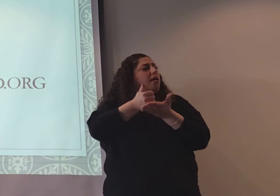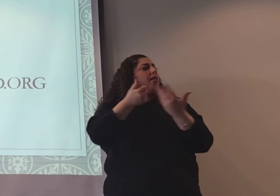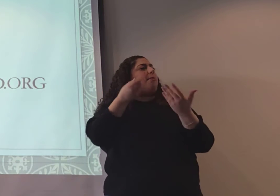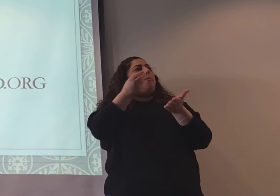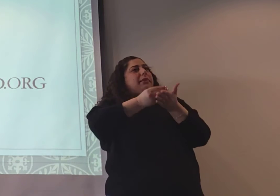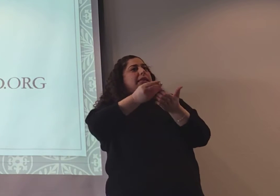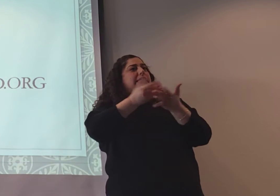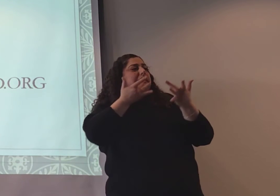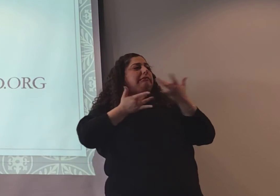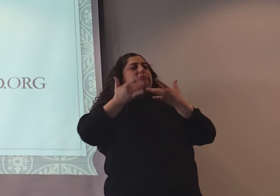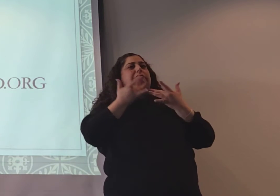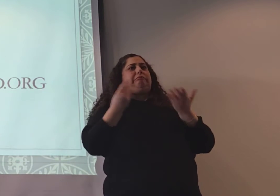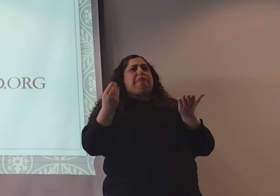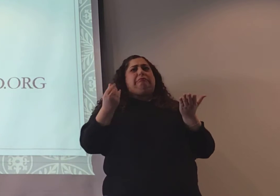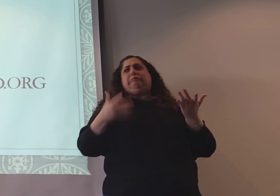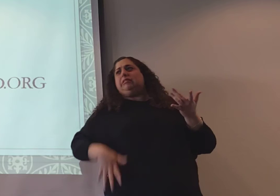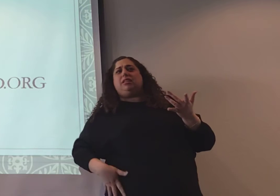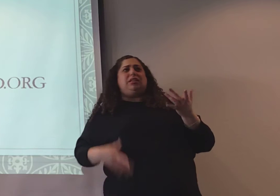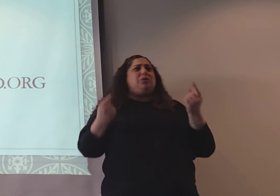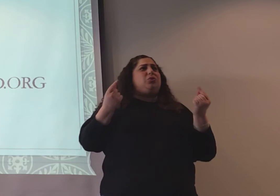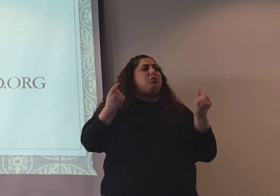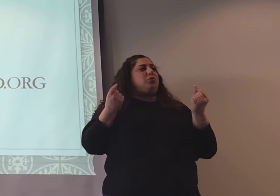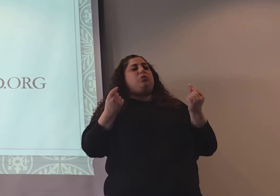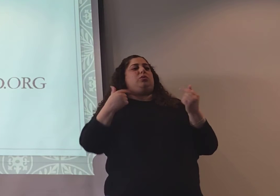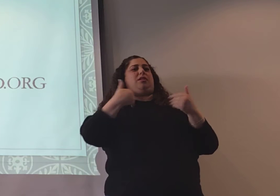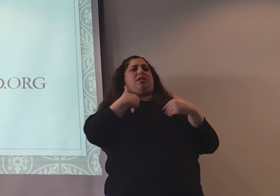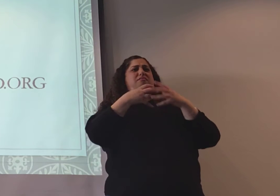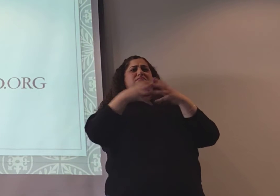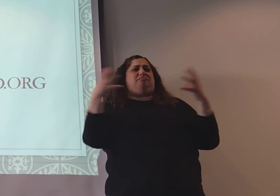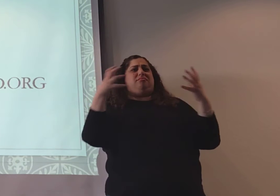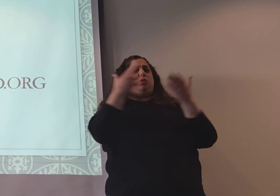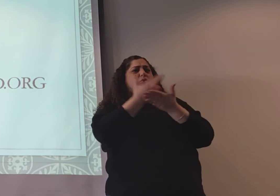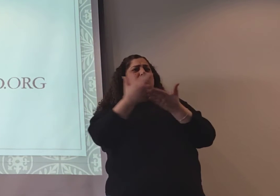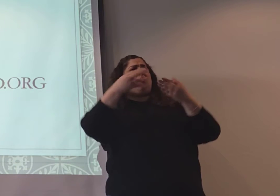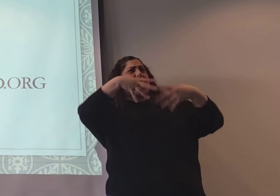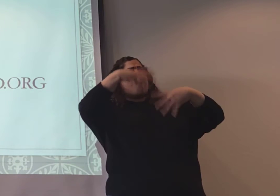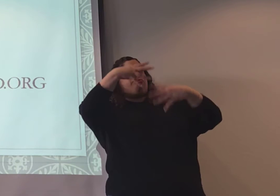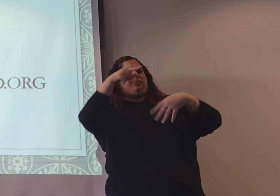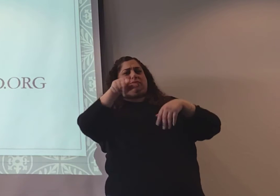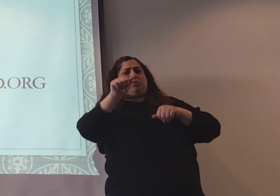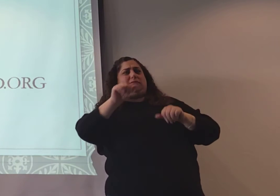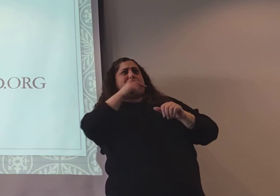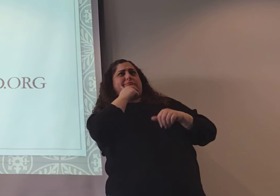We take private funds from donors, and we provide rental assistance through that program.